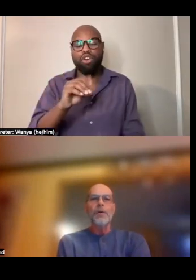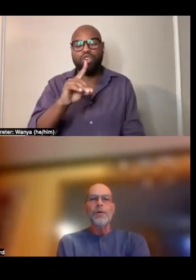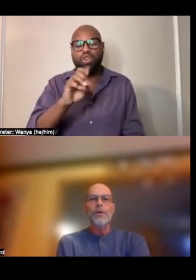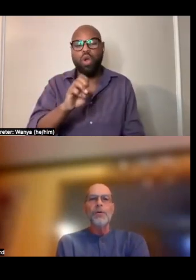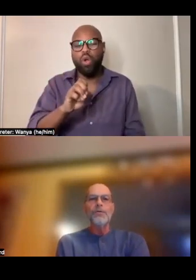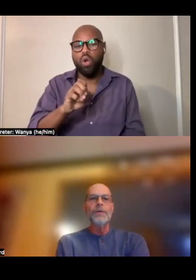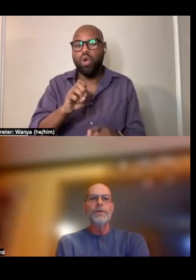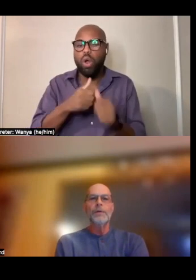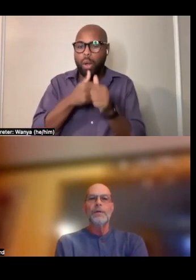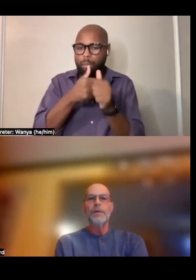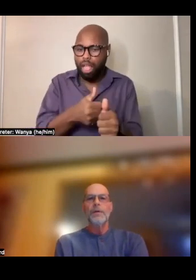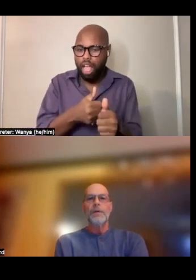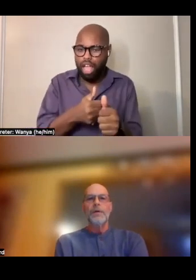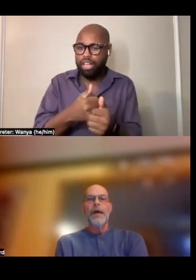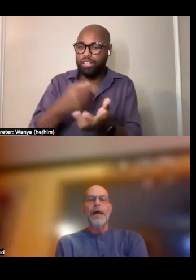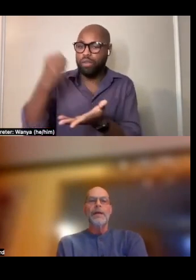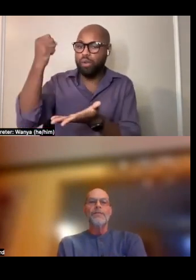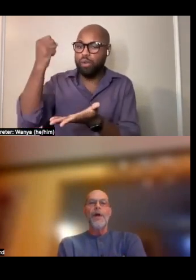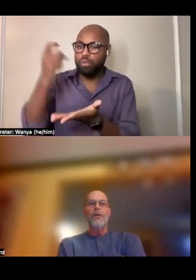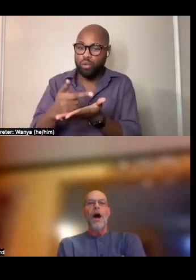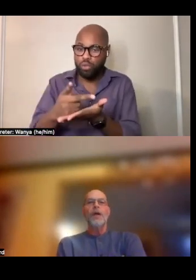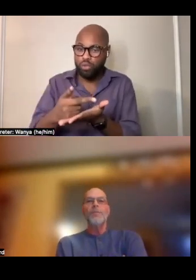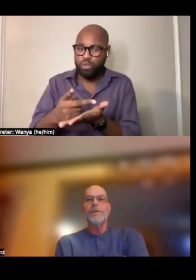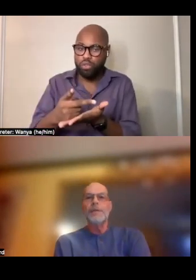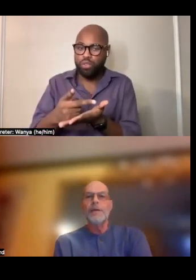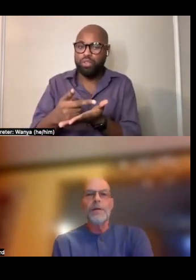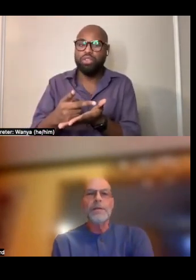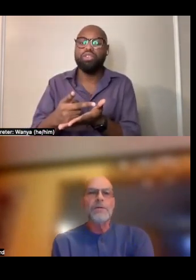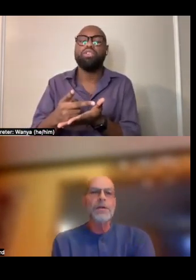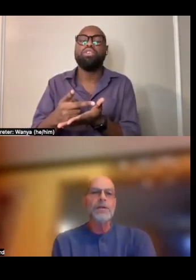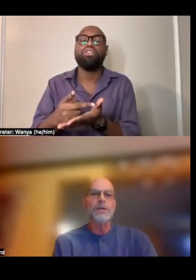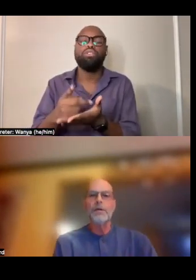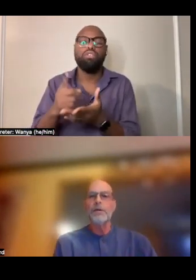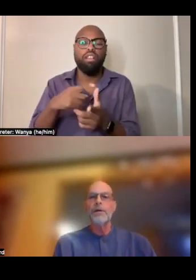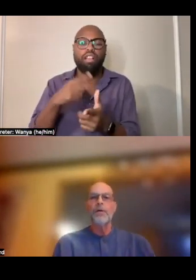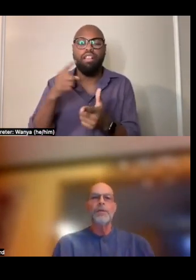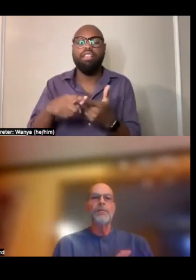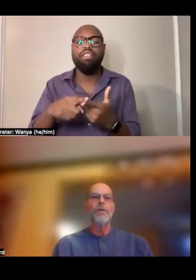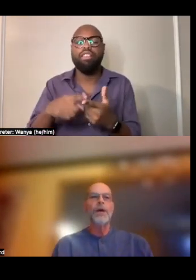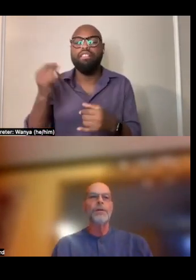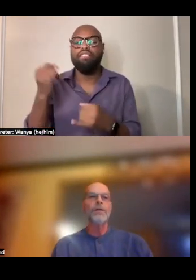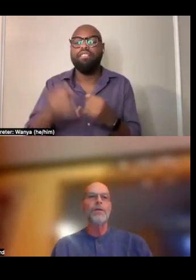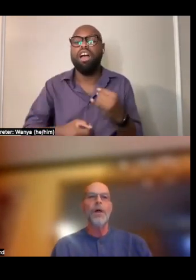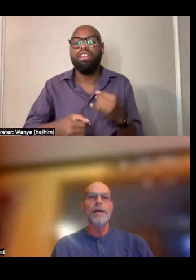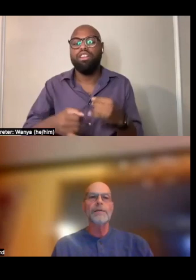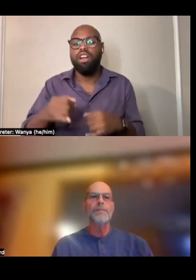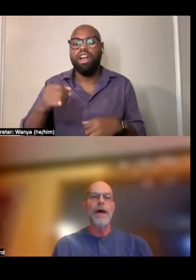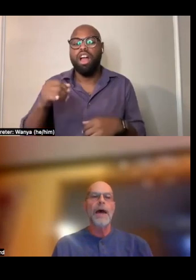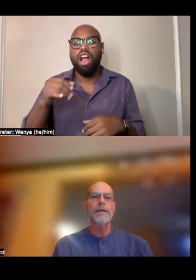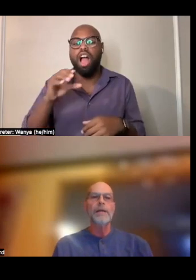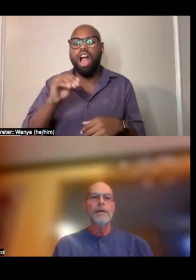approved and final occupancy or construction can be withheld until compliance is met.